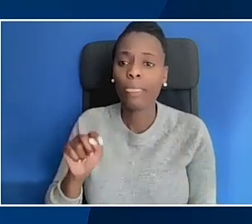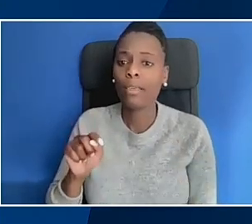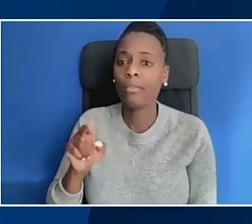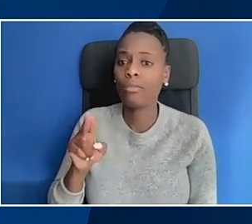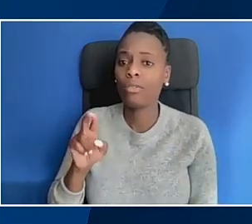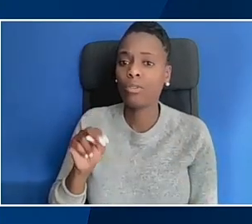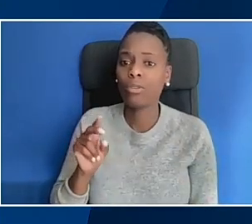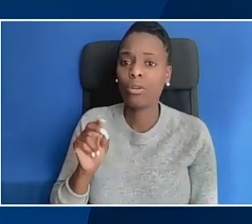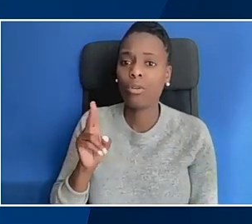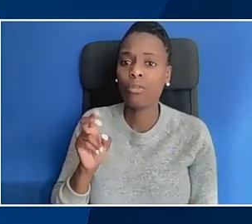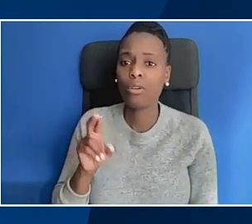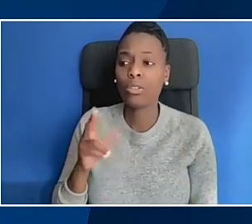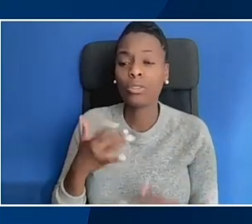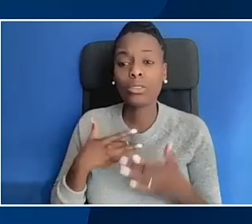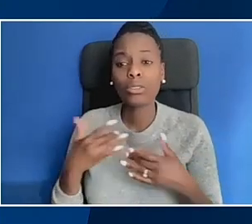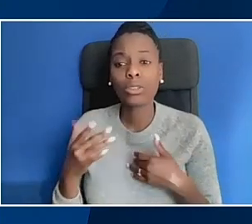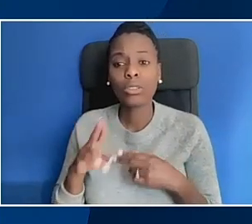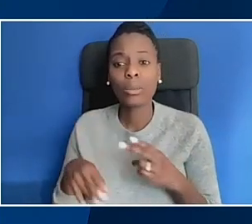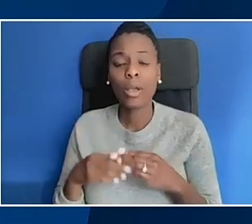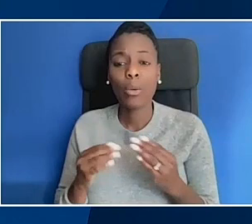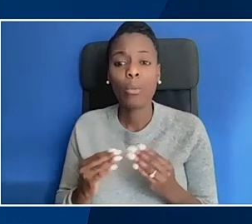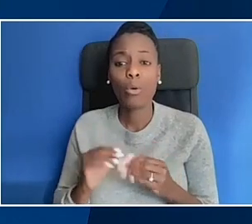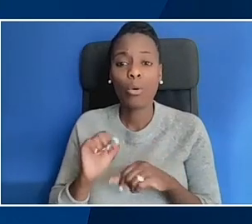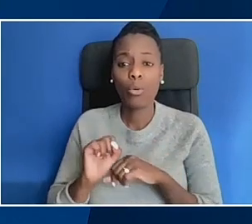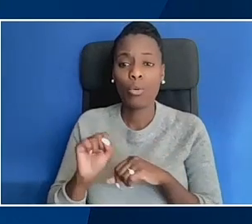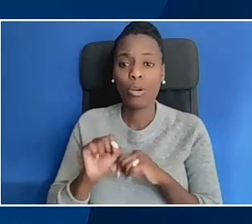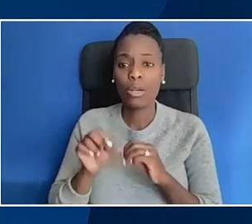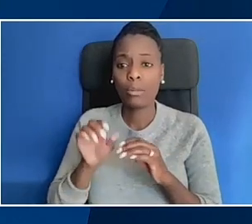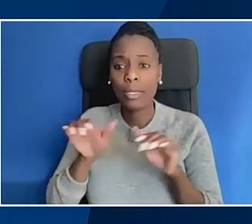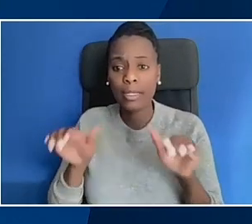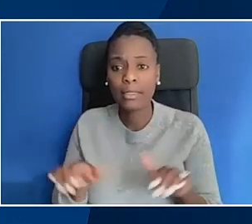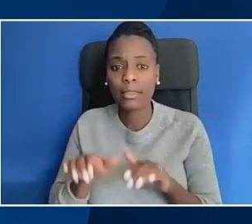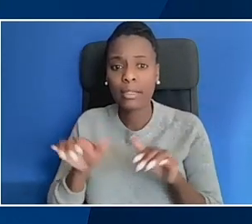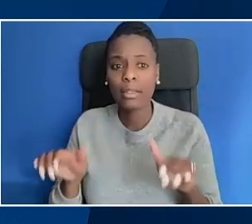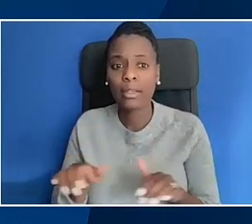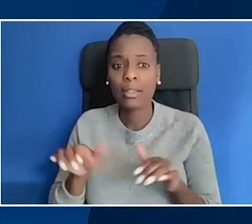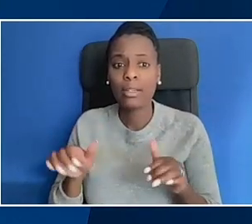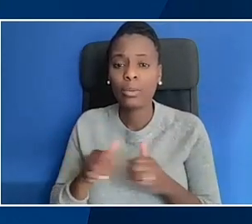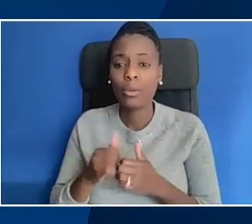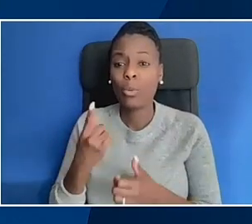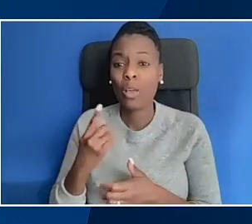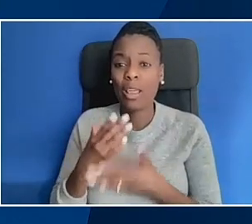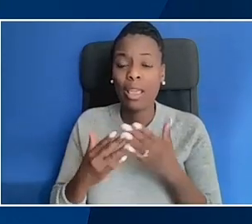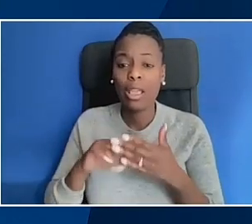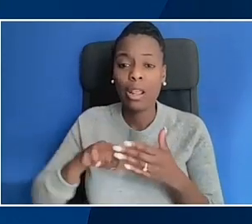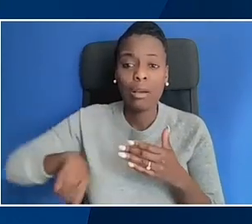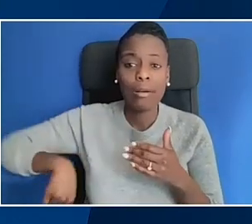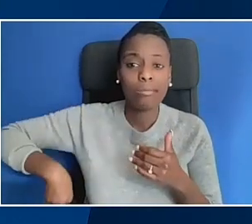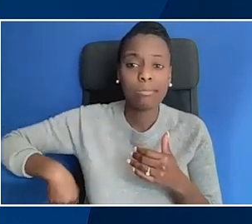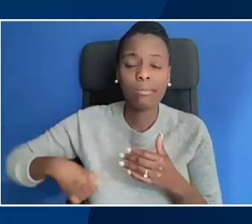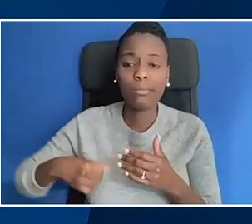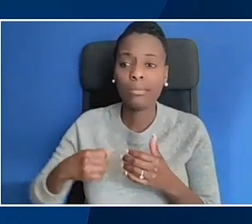being done and yet still having to have one hand tied behind your back advocating on Capitol Hill for more funding.